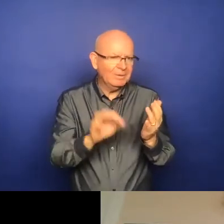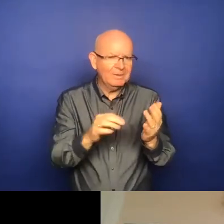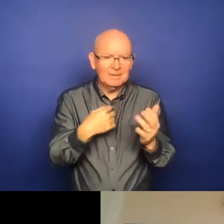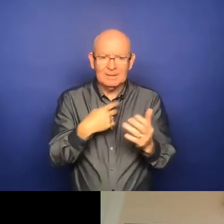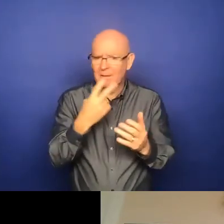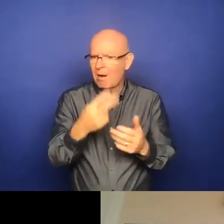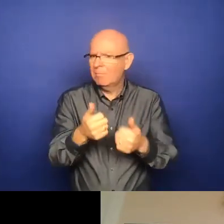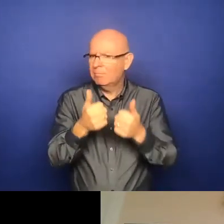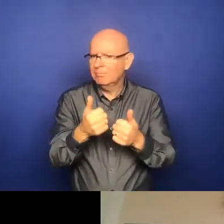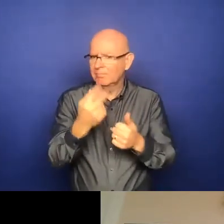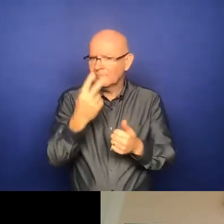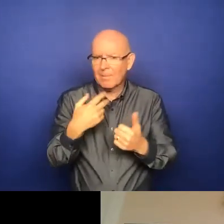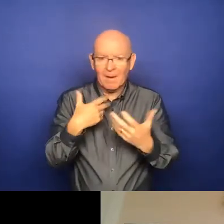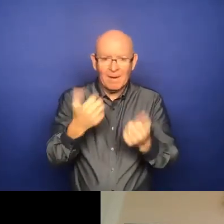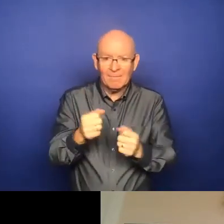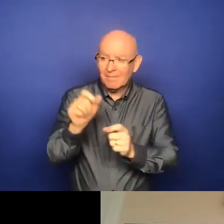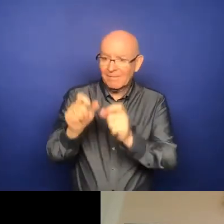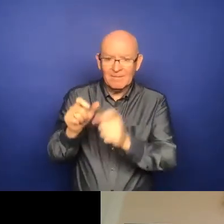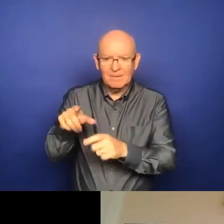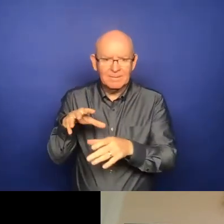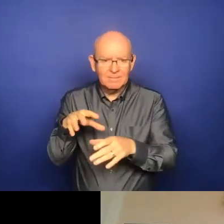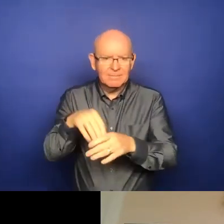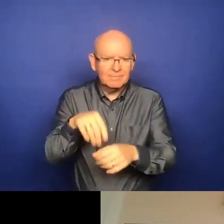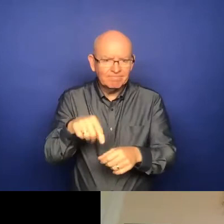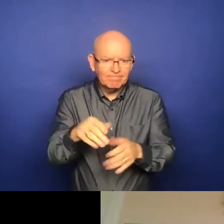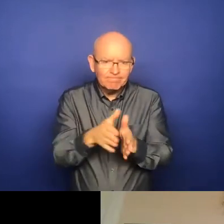the integrity of these particular aspects. We have a couple of